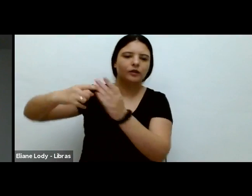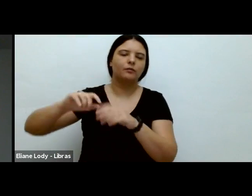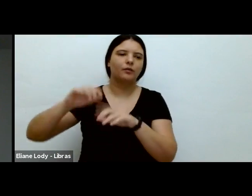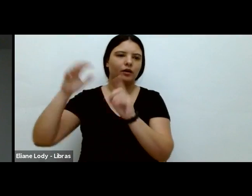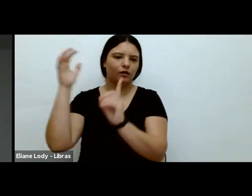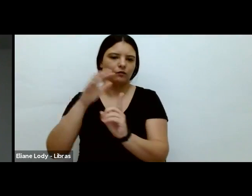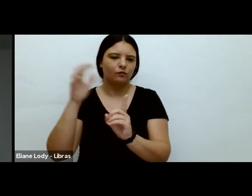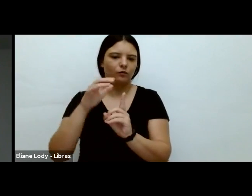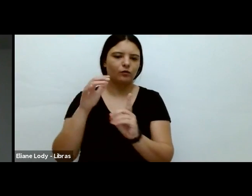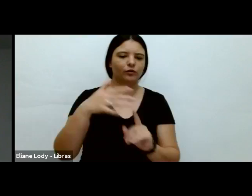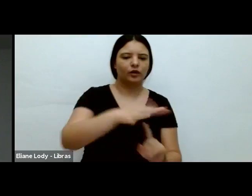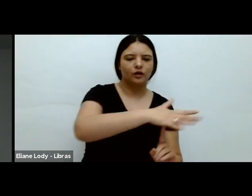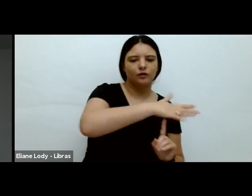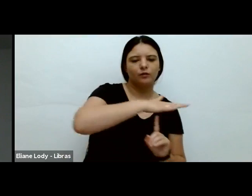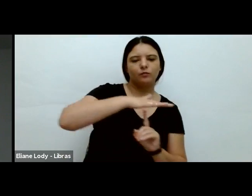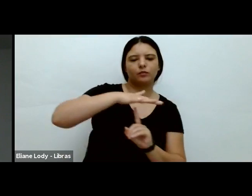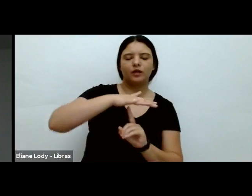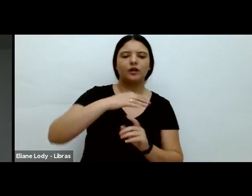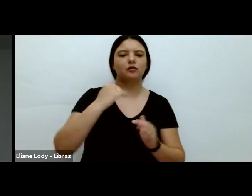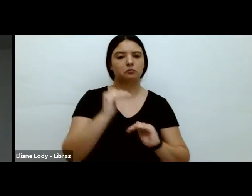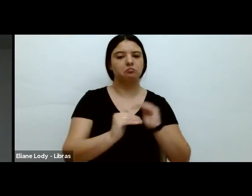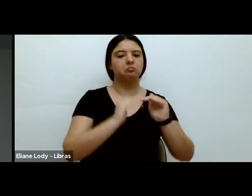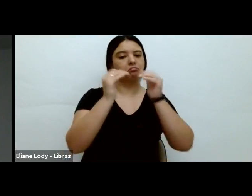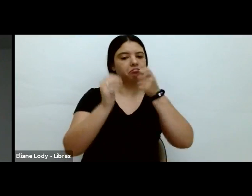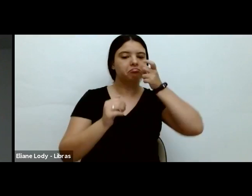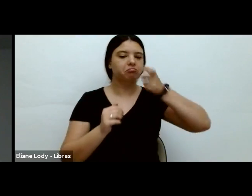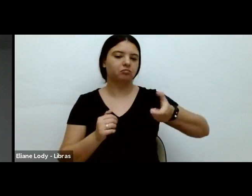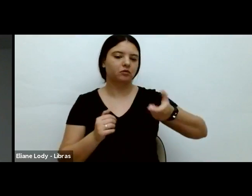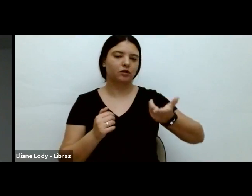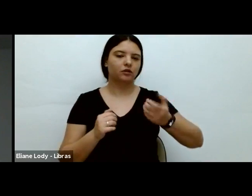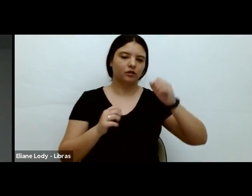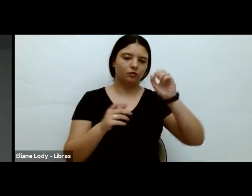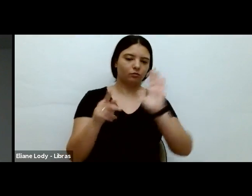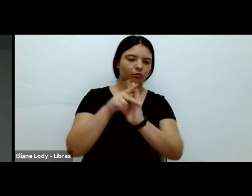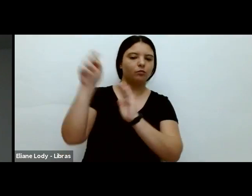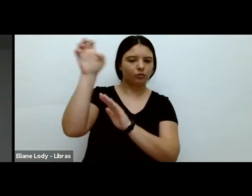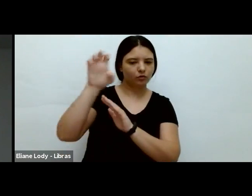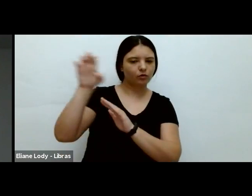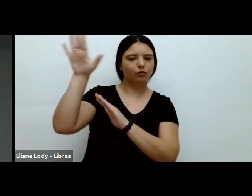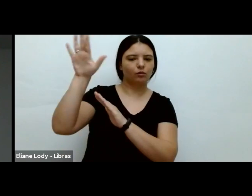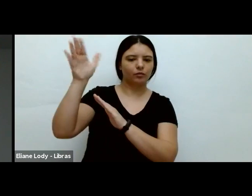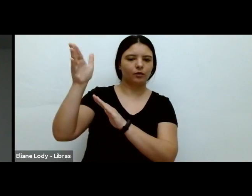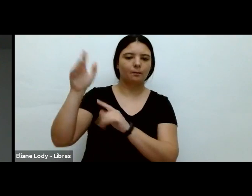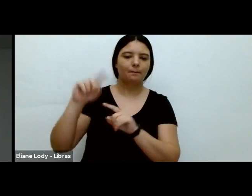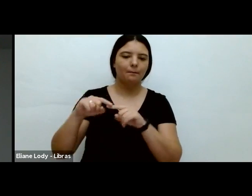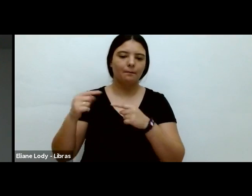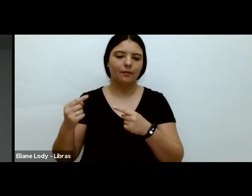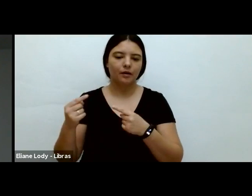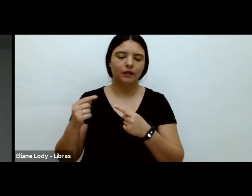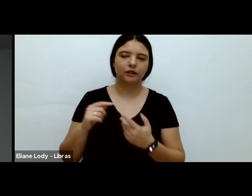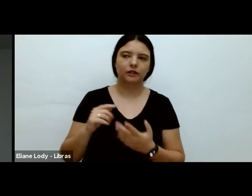very progressive and progressive and very interesting. g for era, but for era, but it's not to take. ke into account for